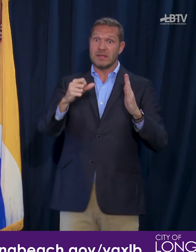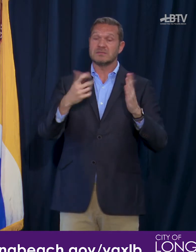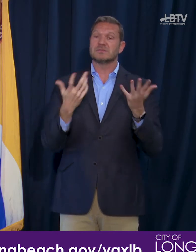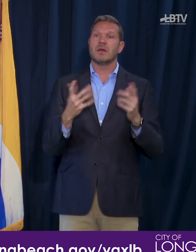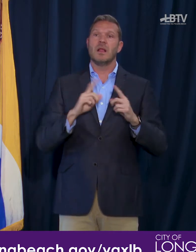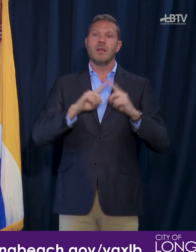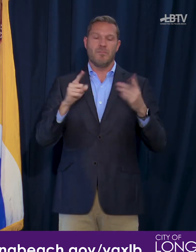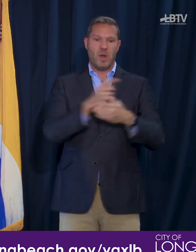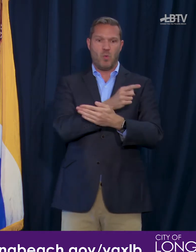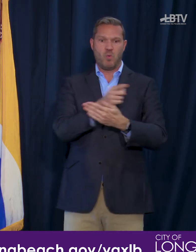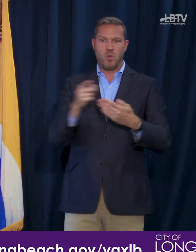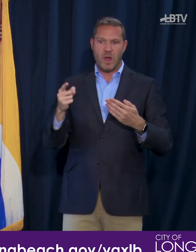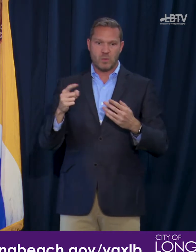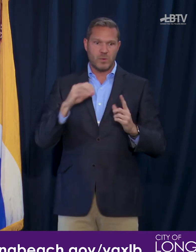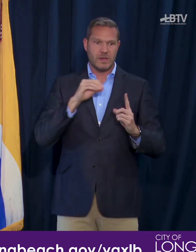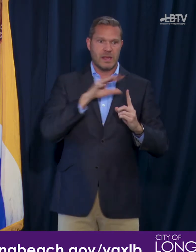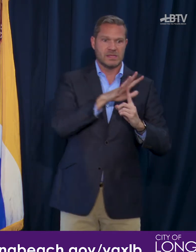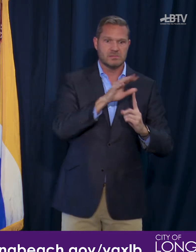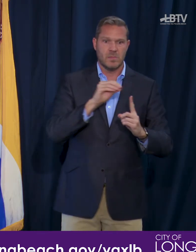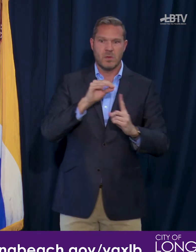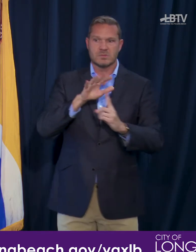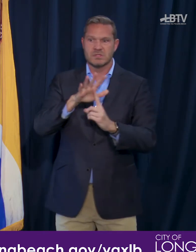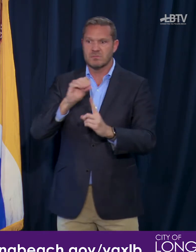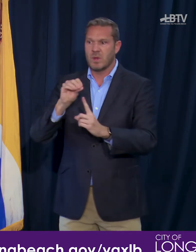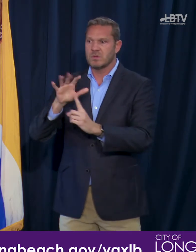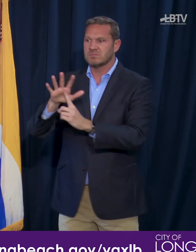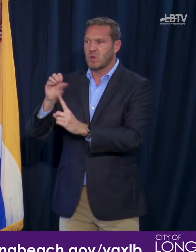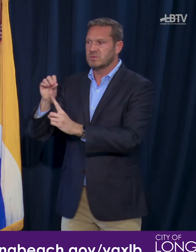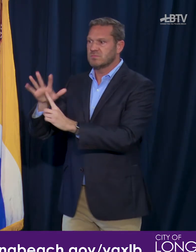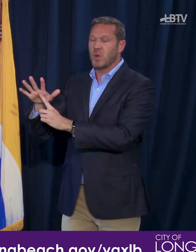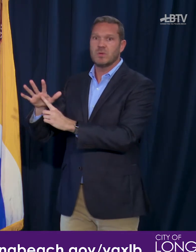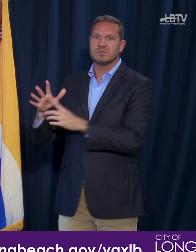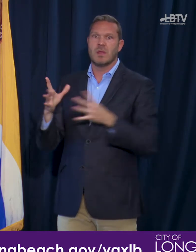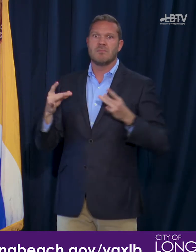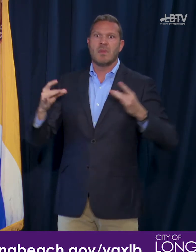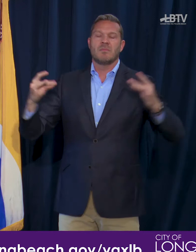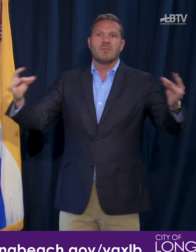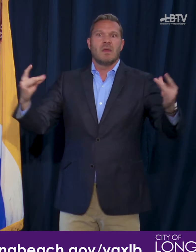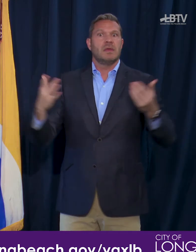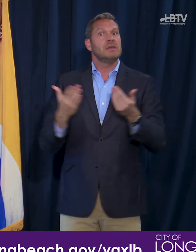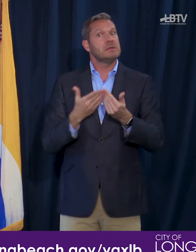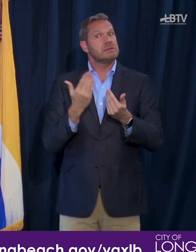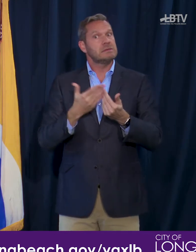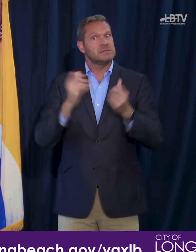has exposed you to many people and you've exposed many others to yourself and those around you.